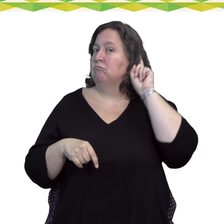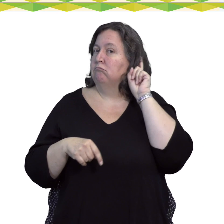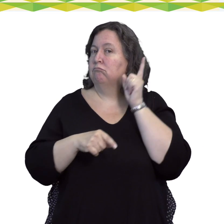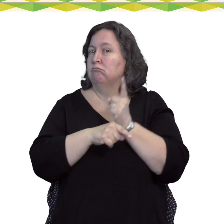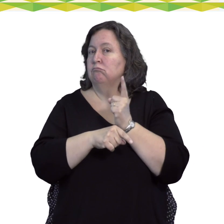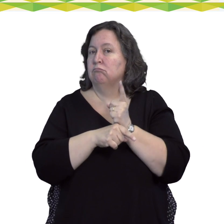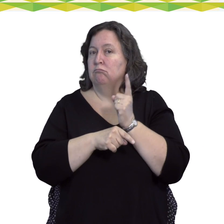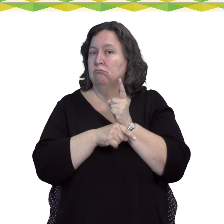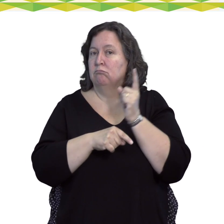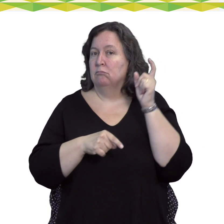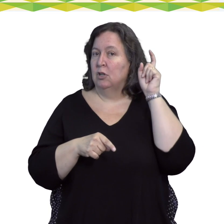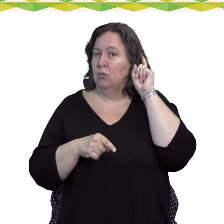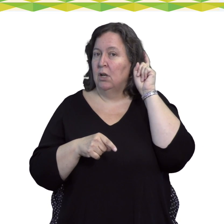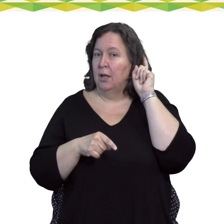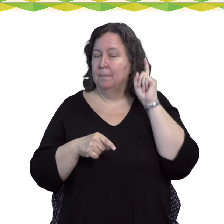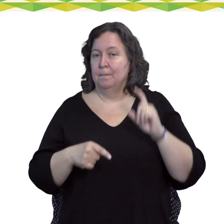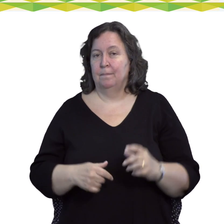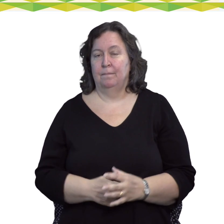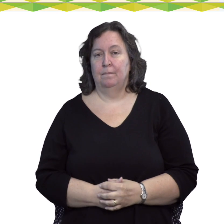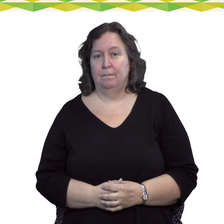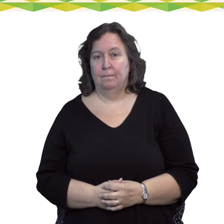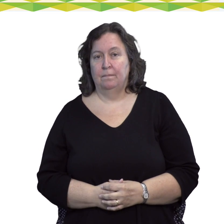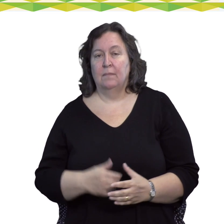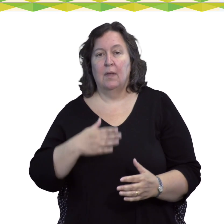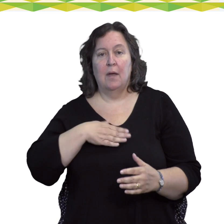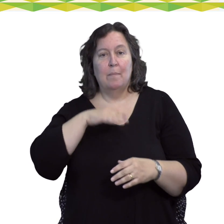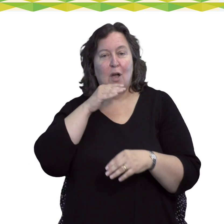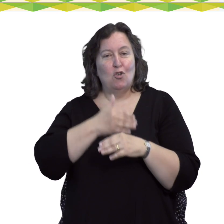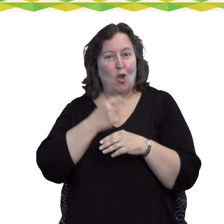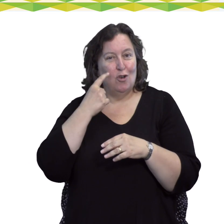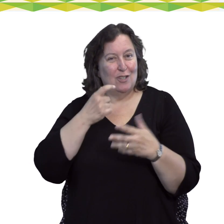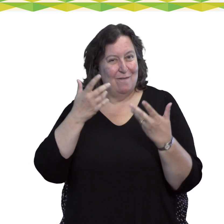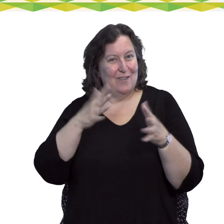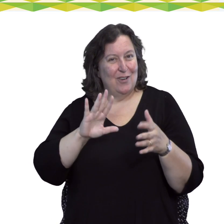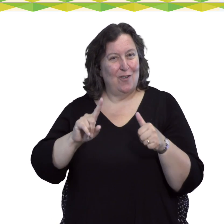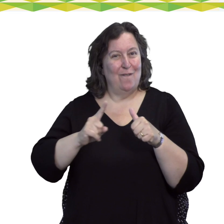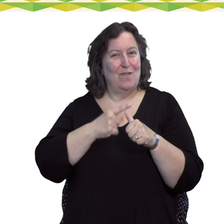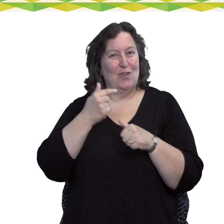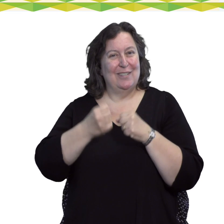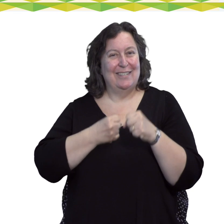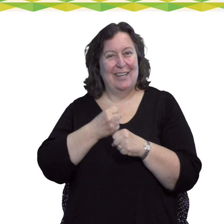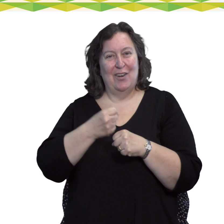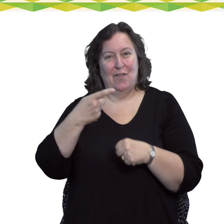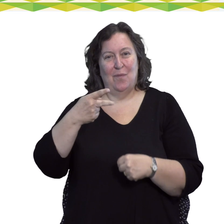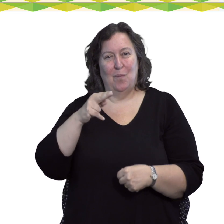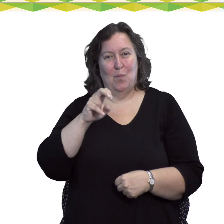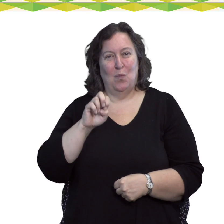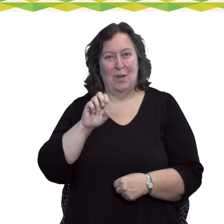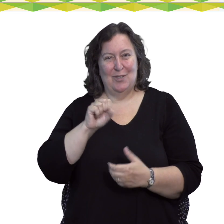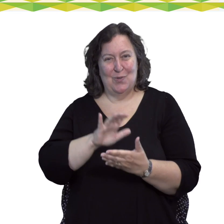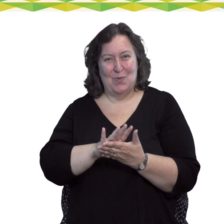on the other side. My daughter just finished her first year of preschool.